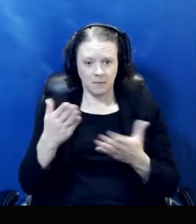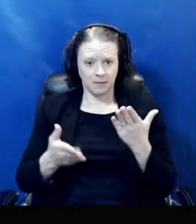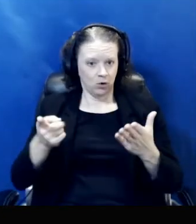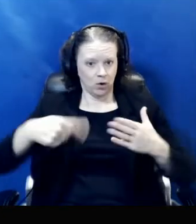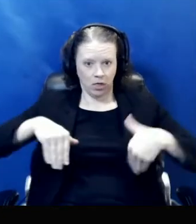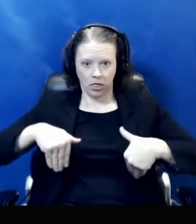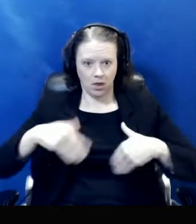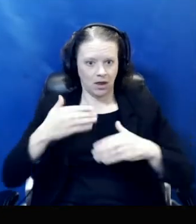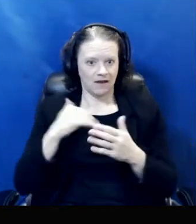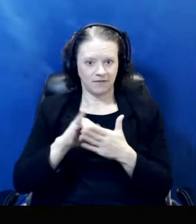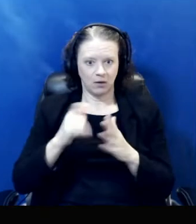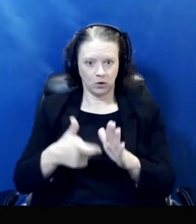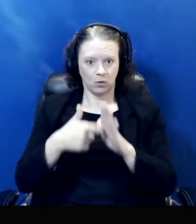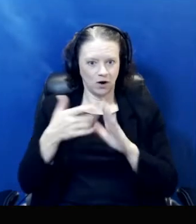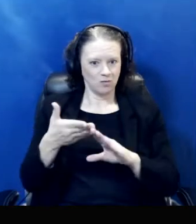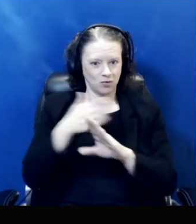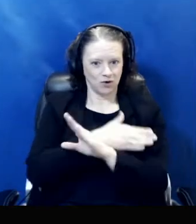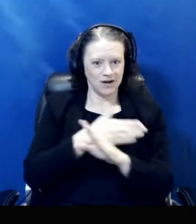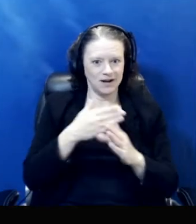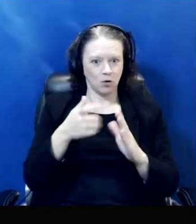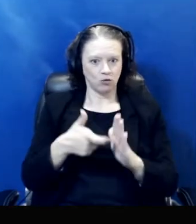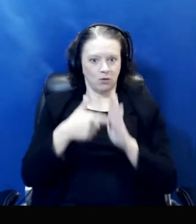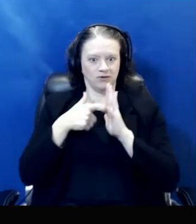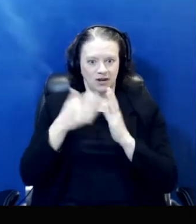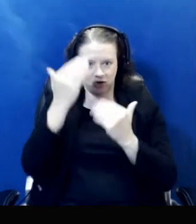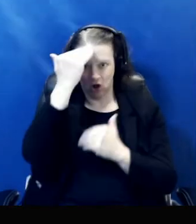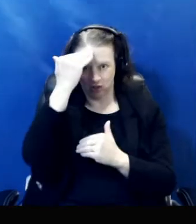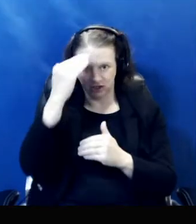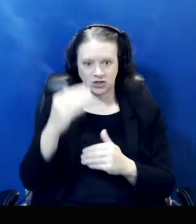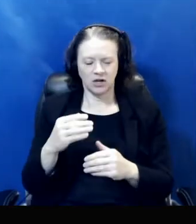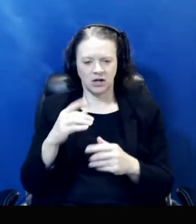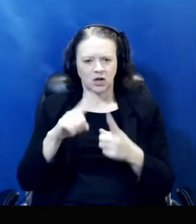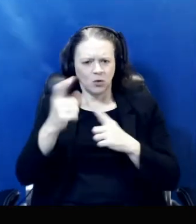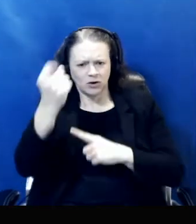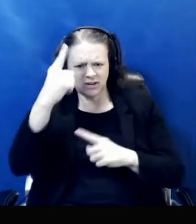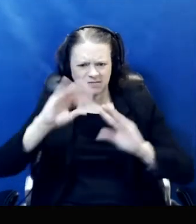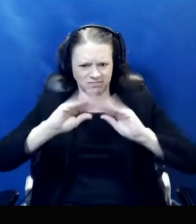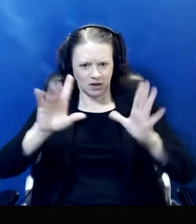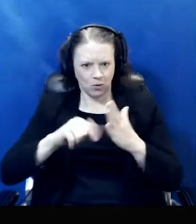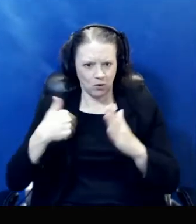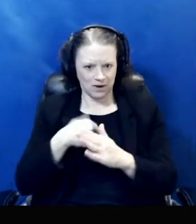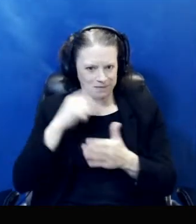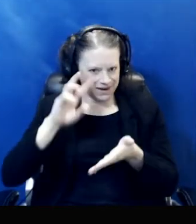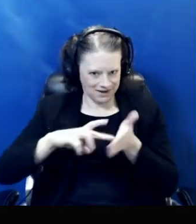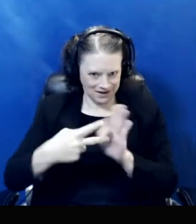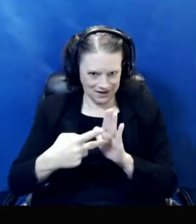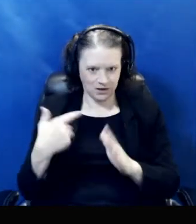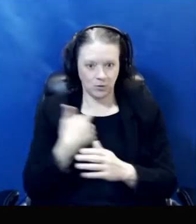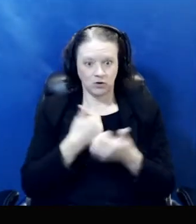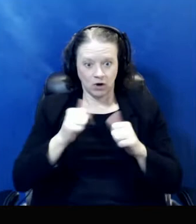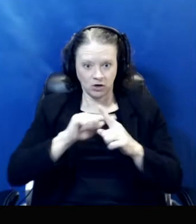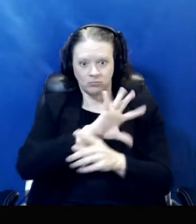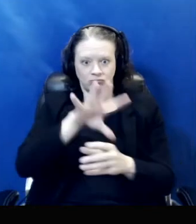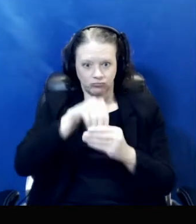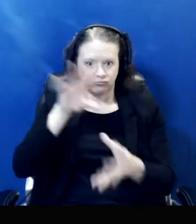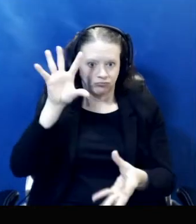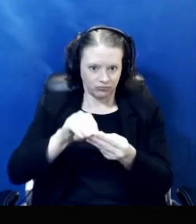to really understand what we're driving at, and so we've done our best to incorporate as much of this as possible.